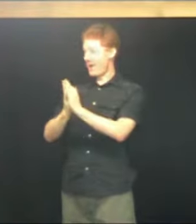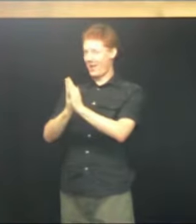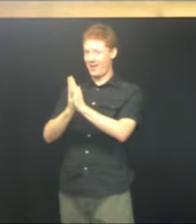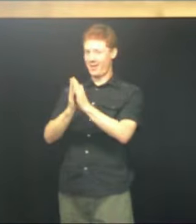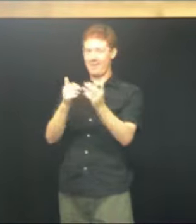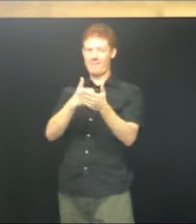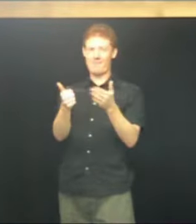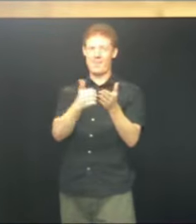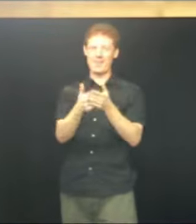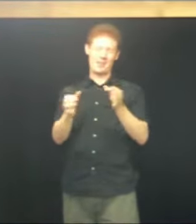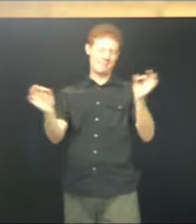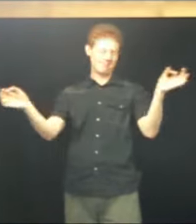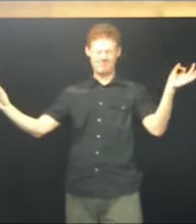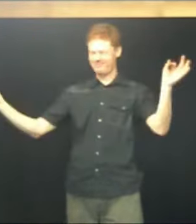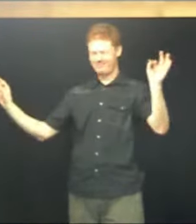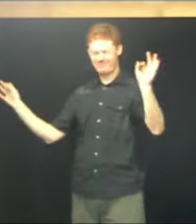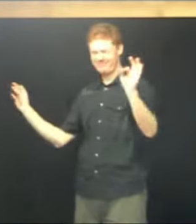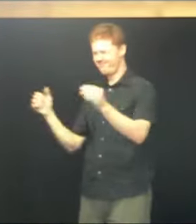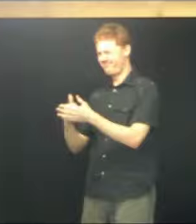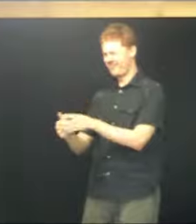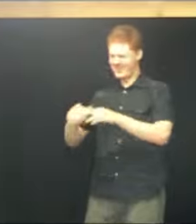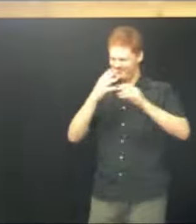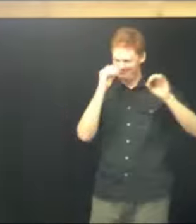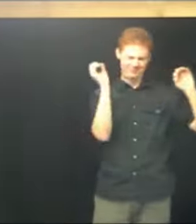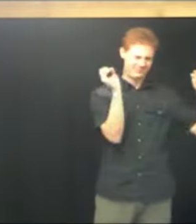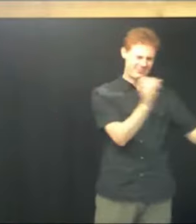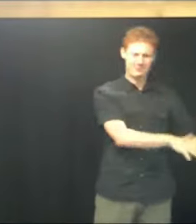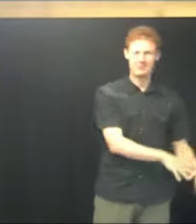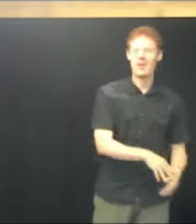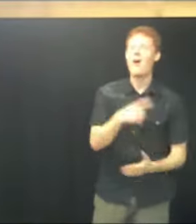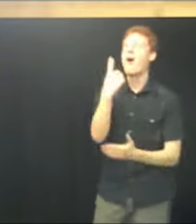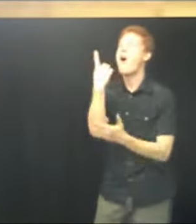And should you pray regularly? Not at all. Give that up!